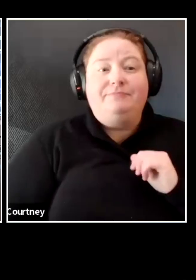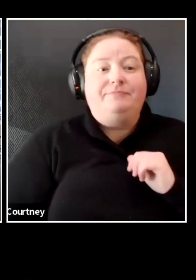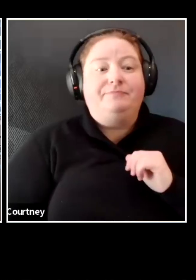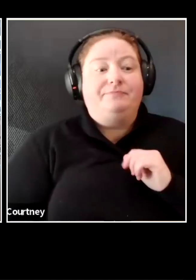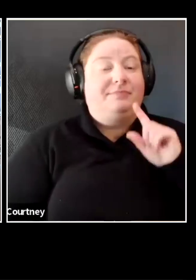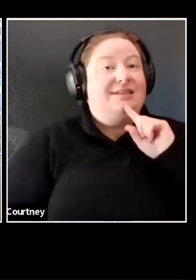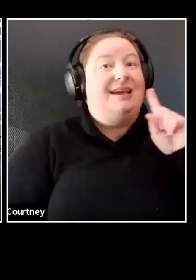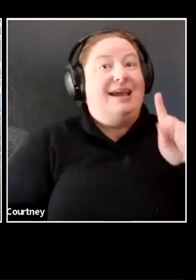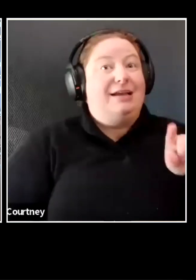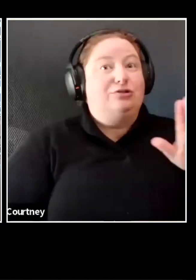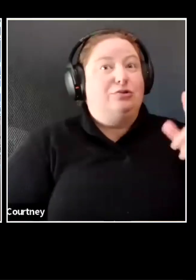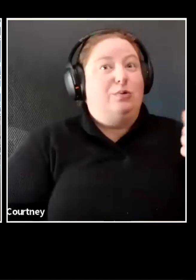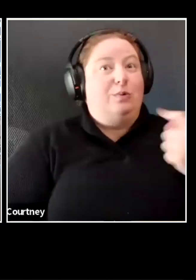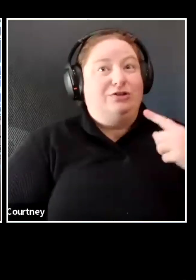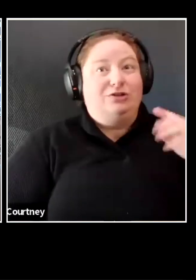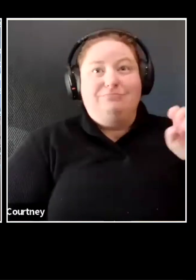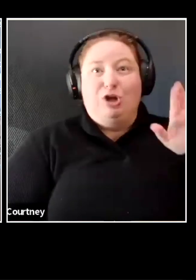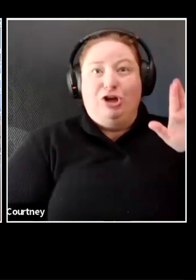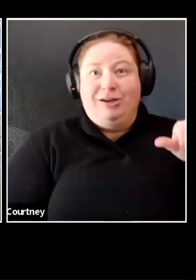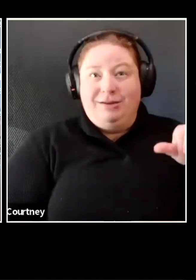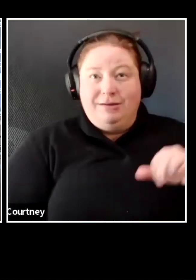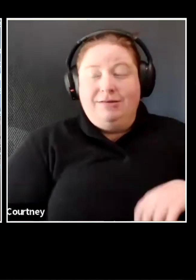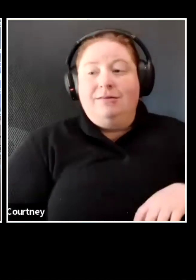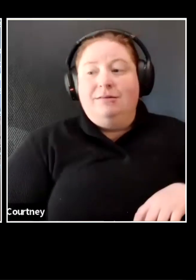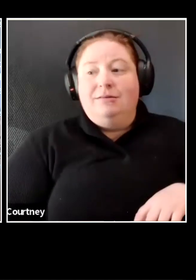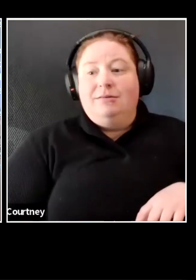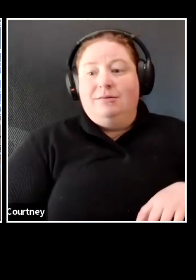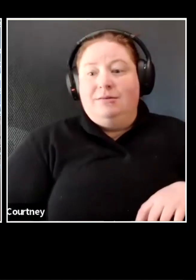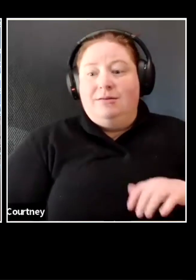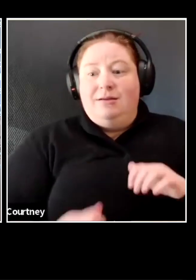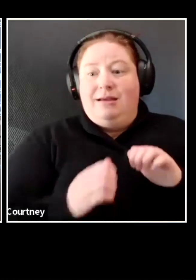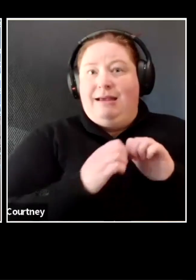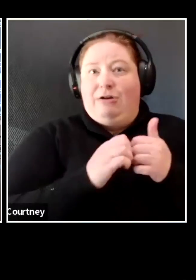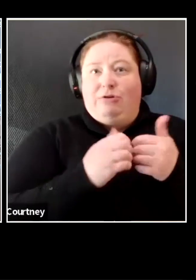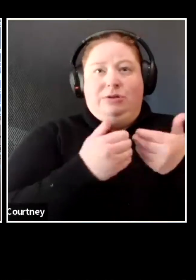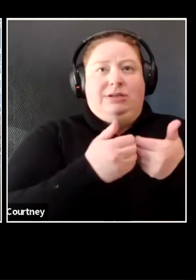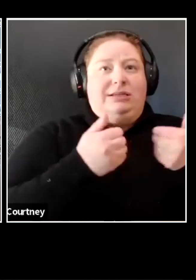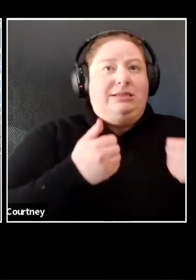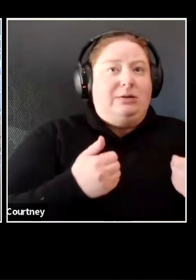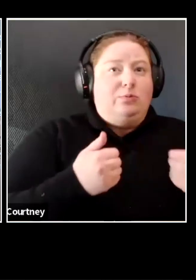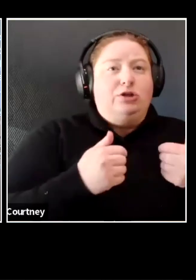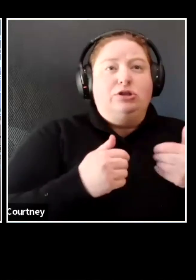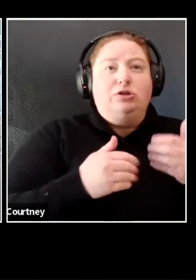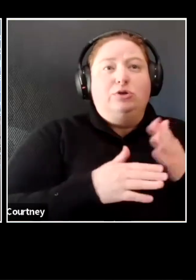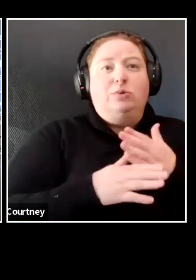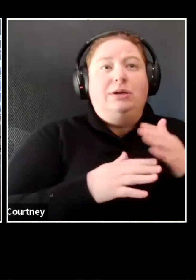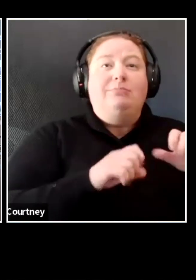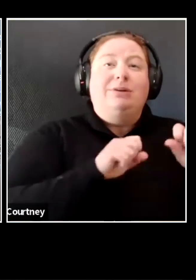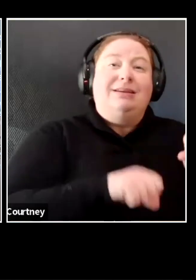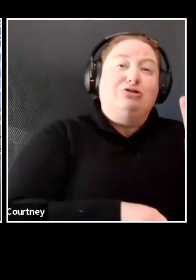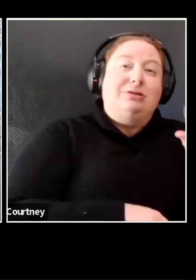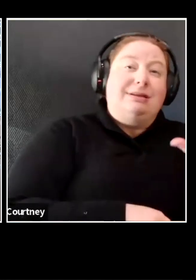question Mary previously is h in terms of how to distinguish between potential data issues versus